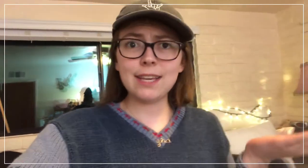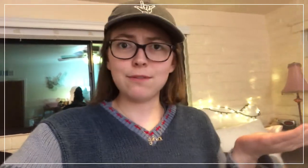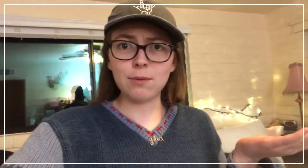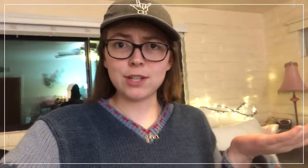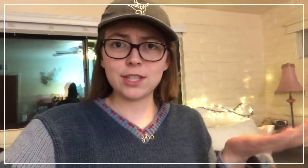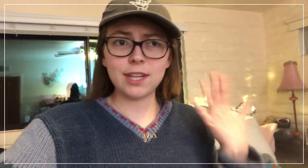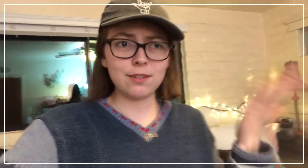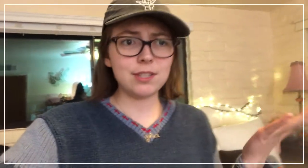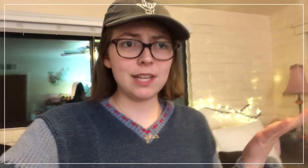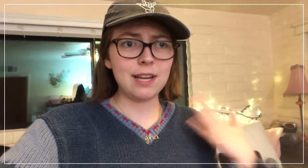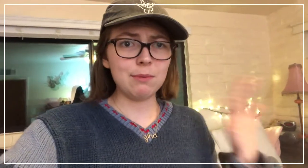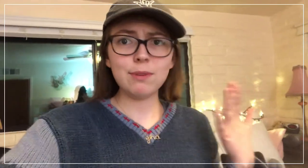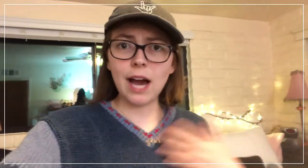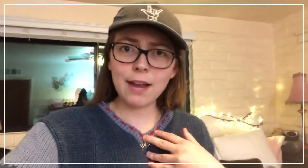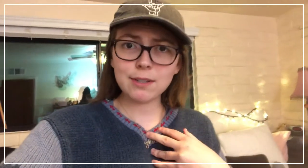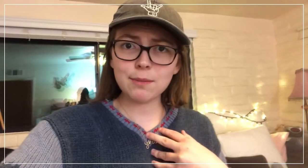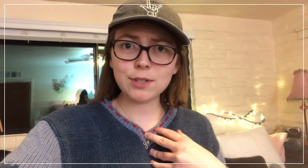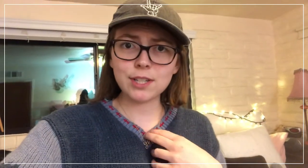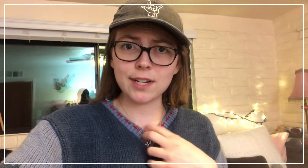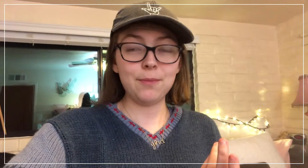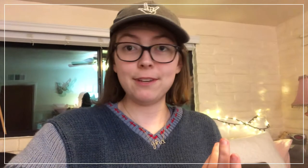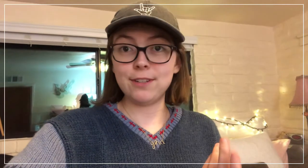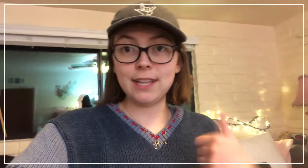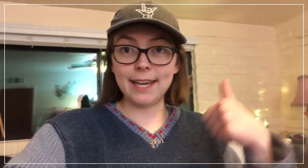you for watching i know i just said that but really i really appreciate it if you did like